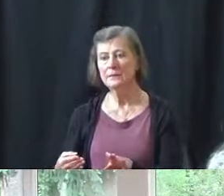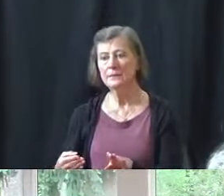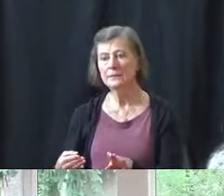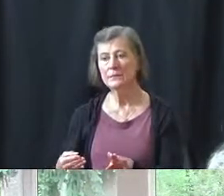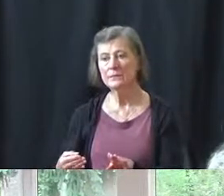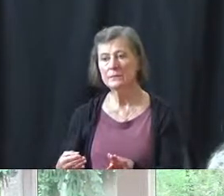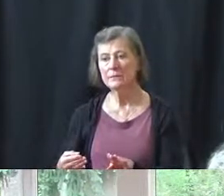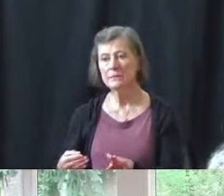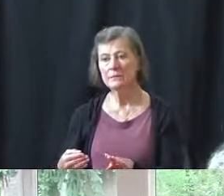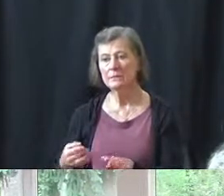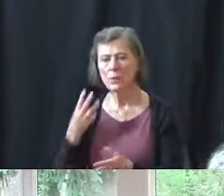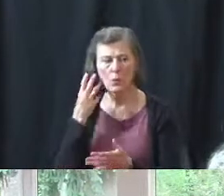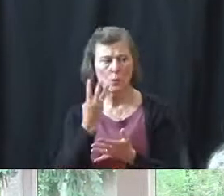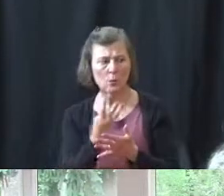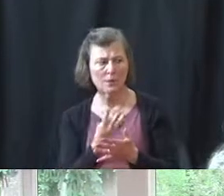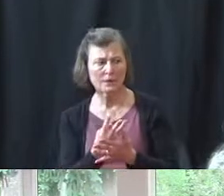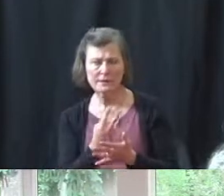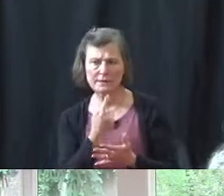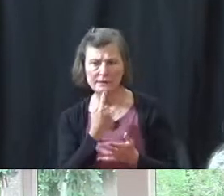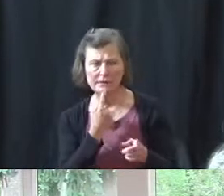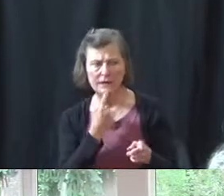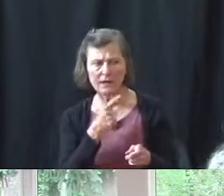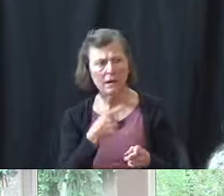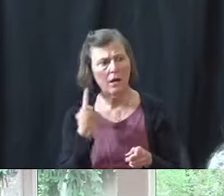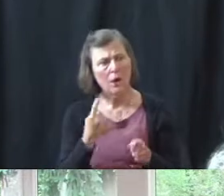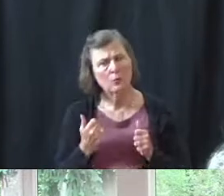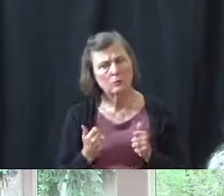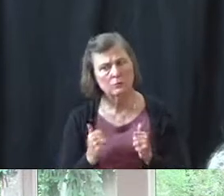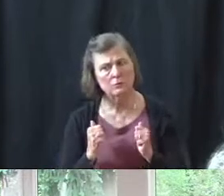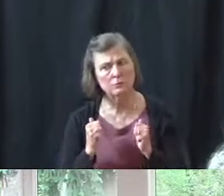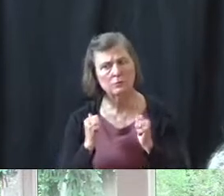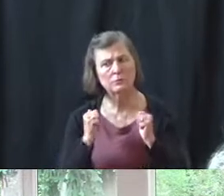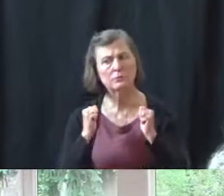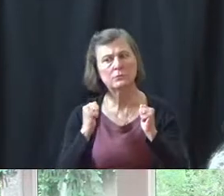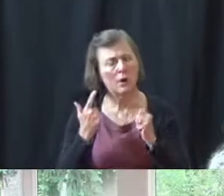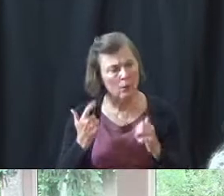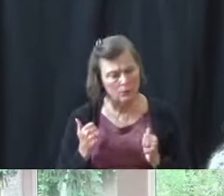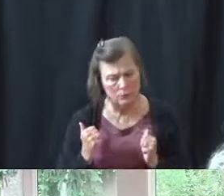Witnesses say he always strove, he always strove.